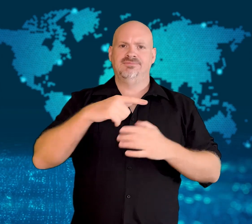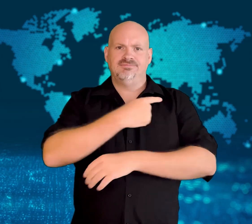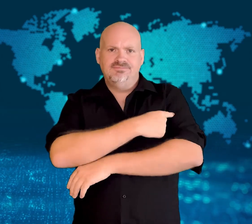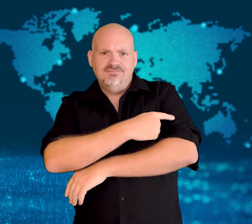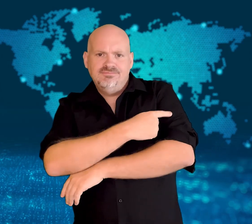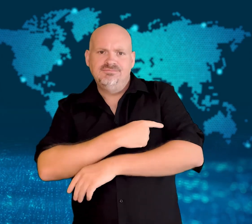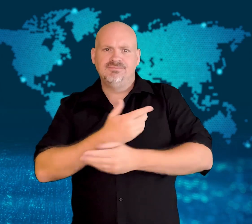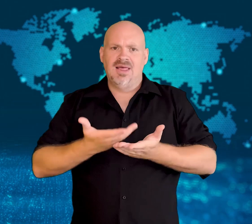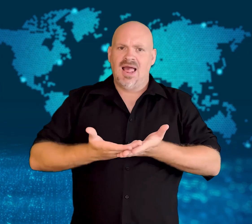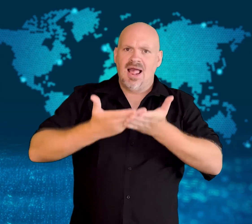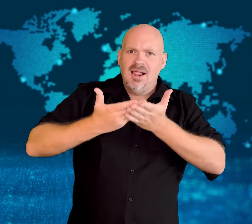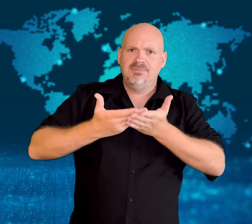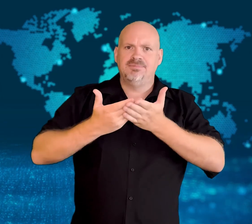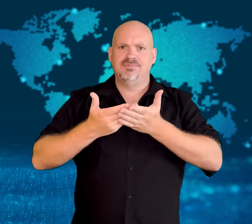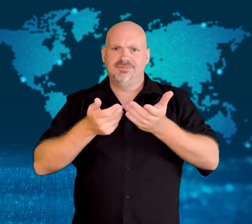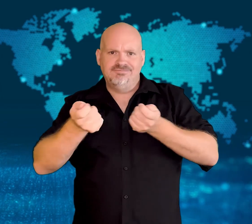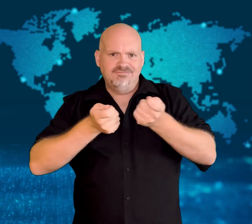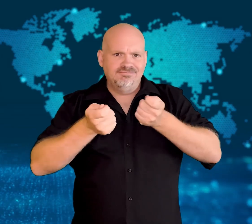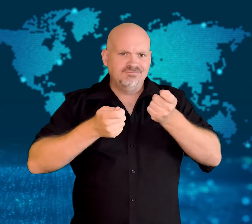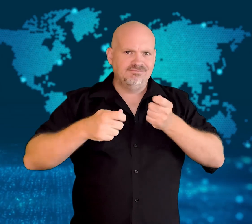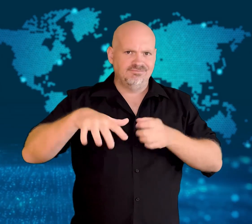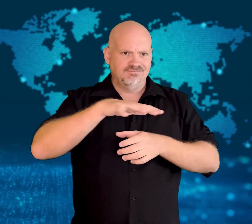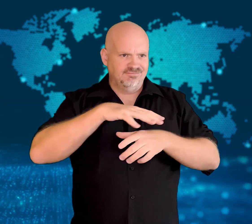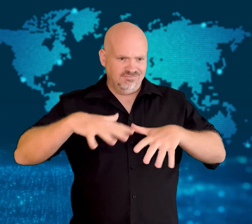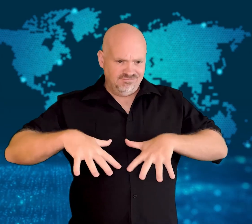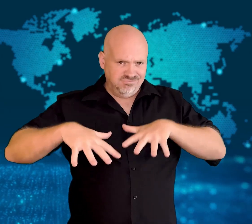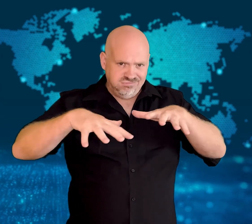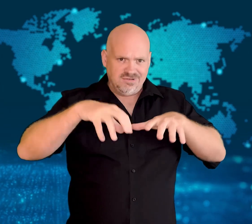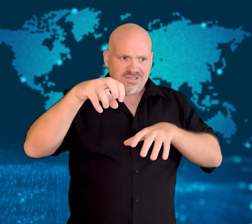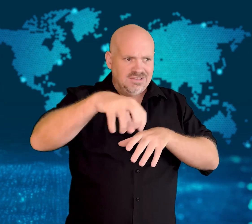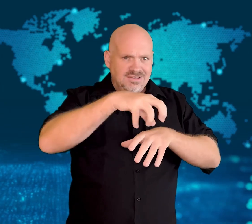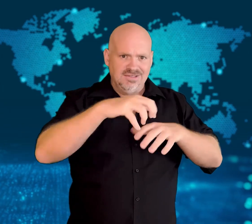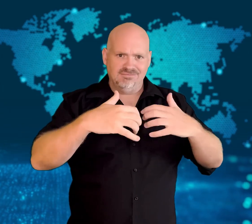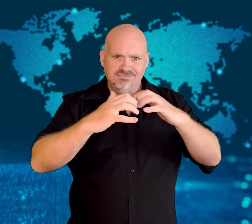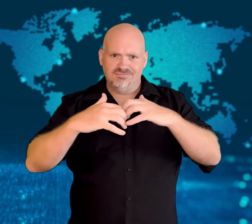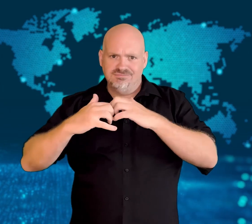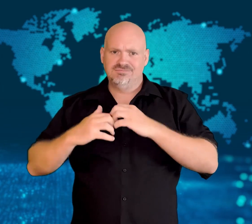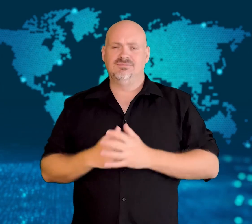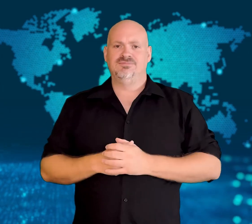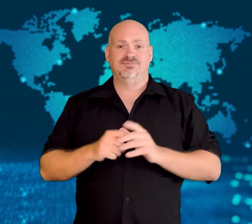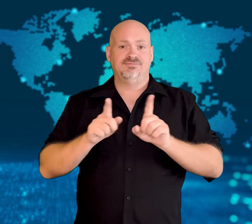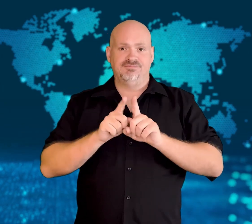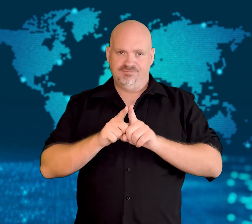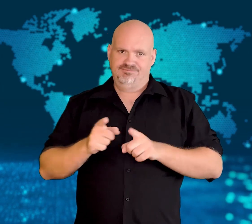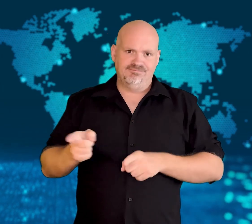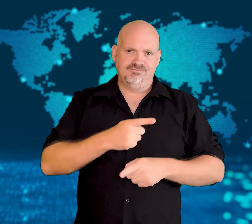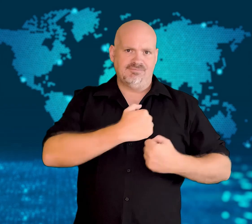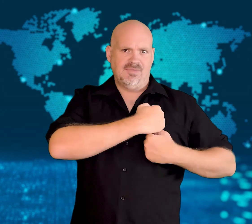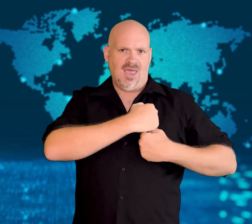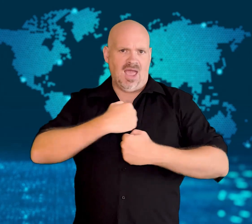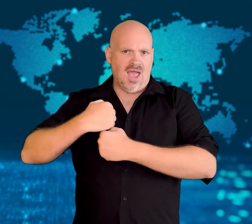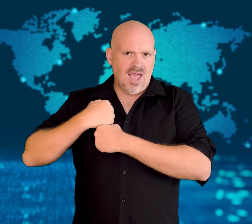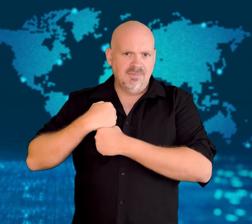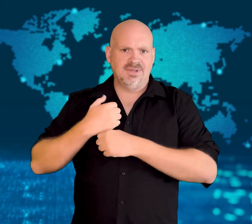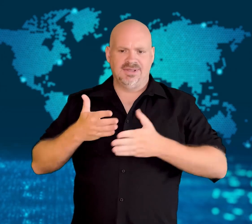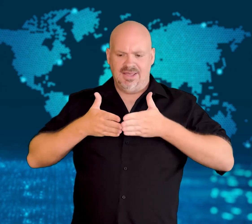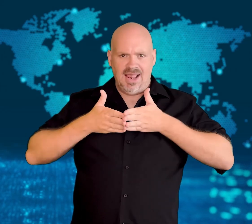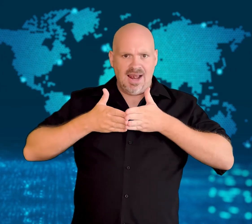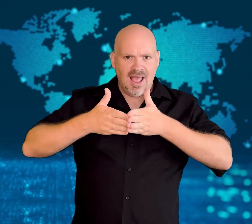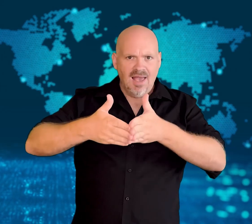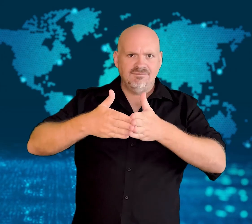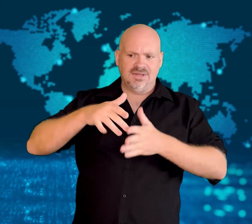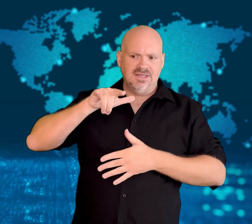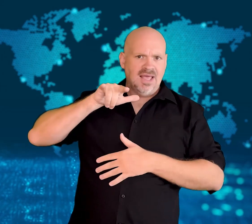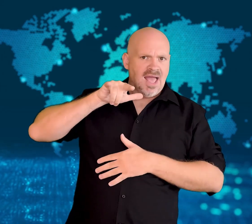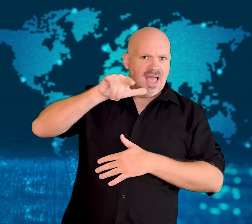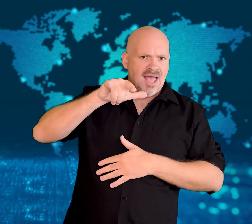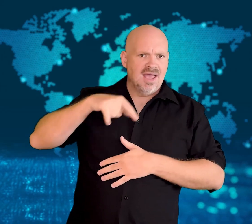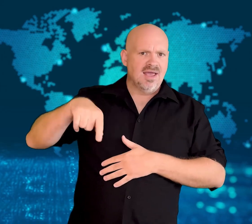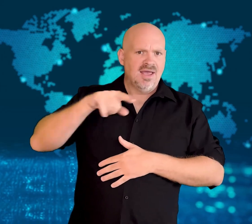The country has also mobilized its army, navy, and air force